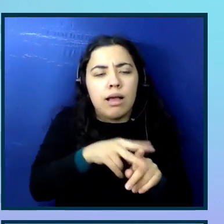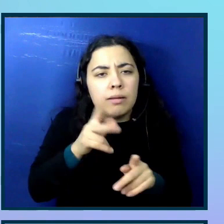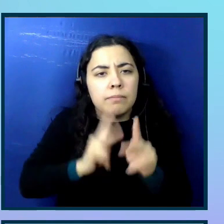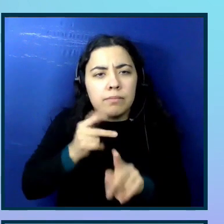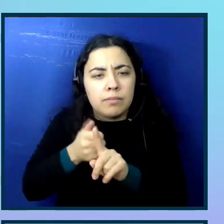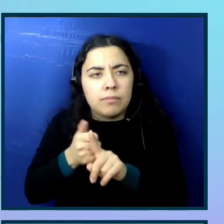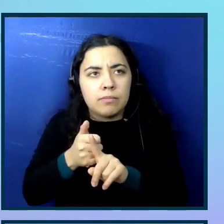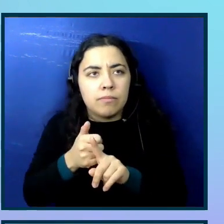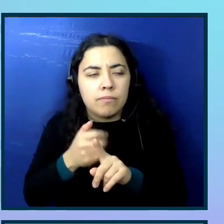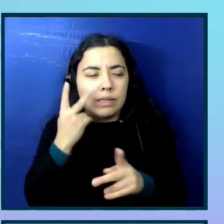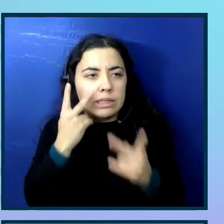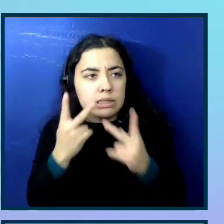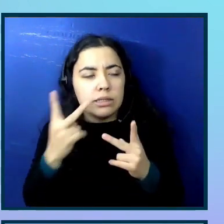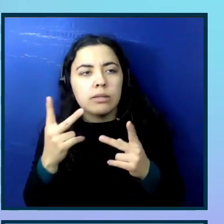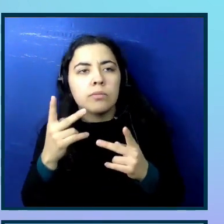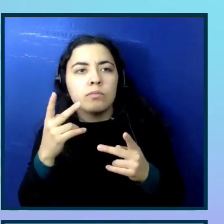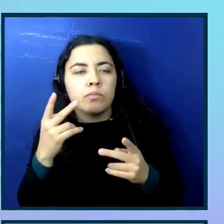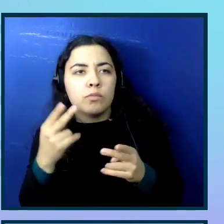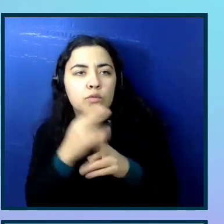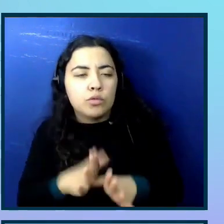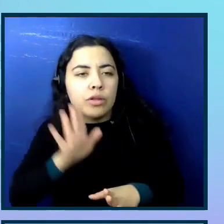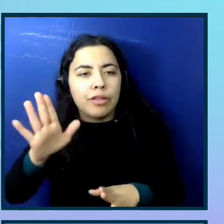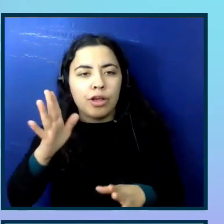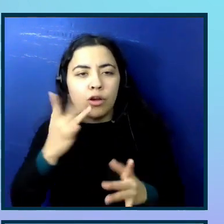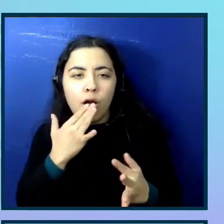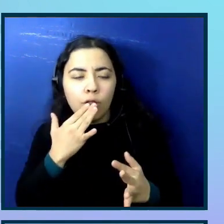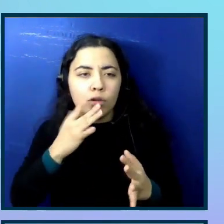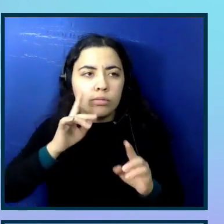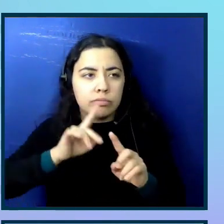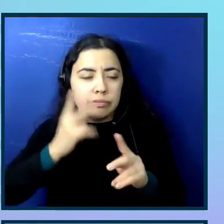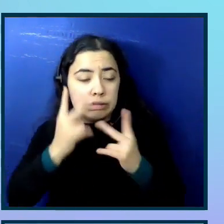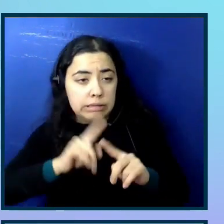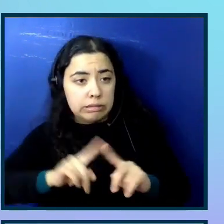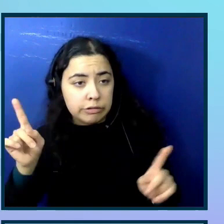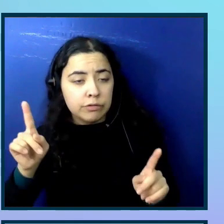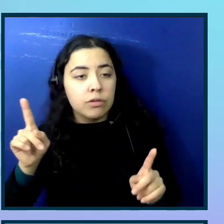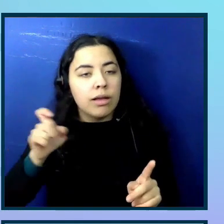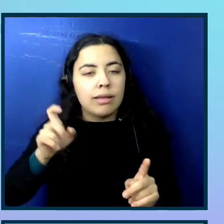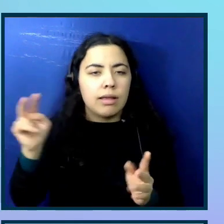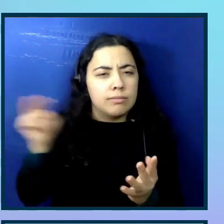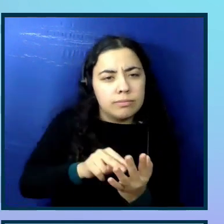or other different types of visual challenges, especially in a project like this one that was very visual focused.